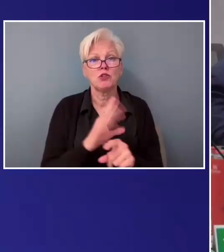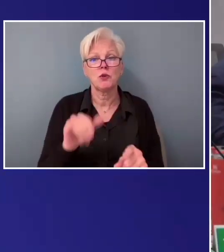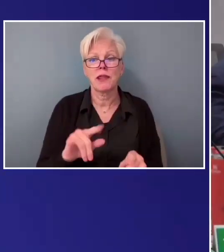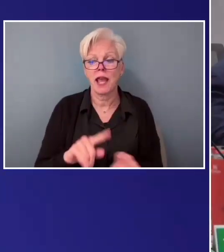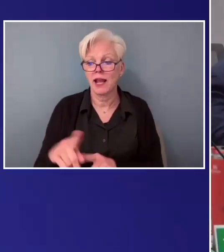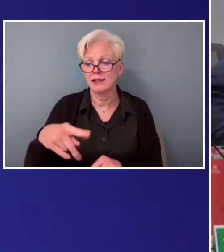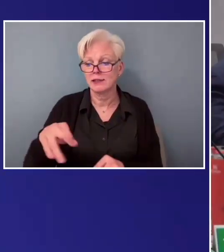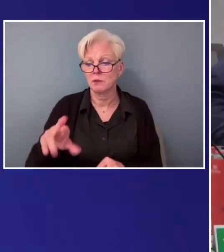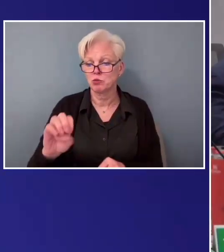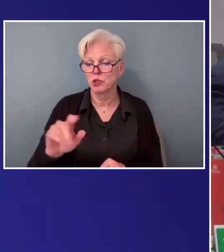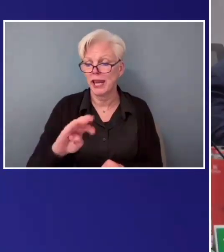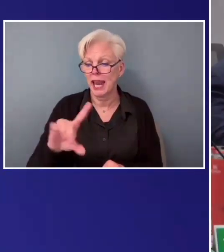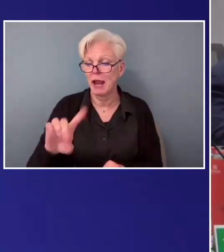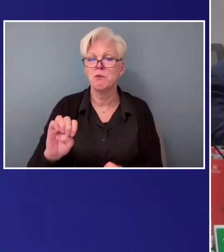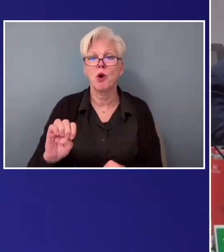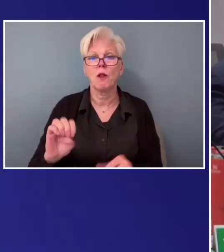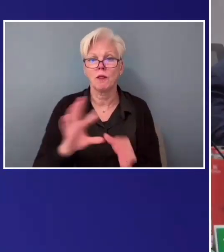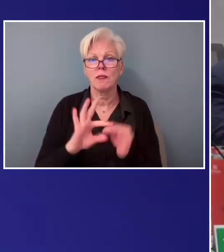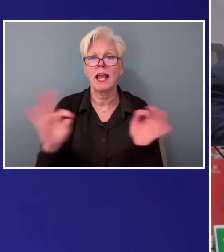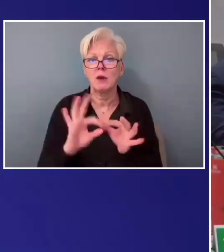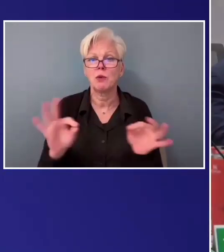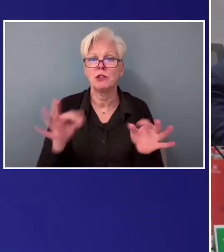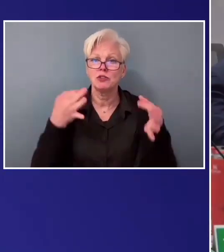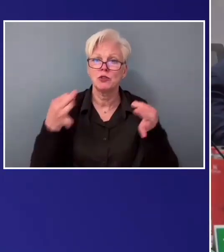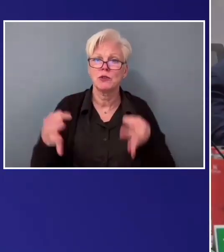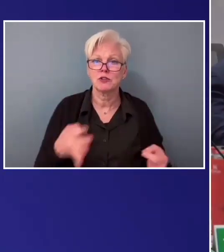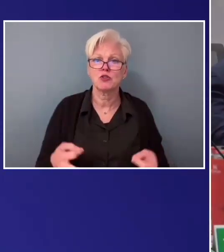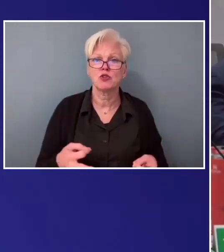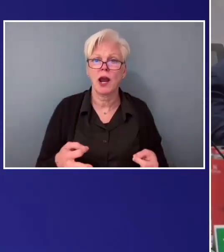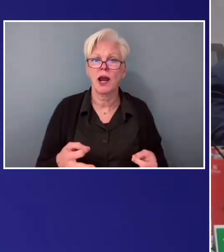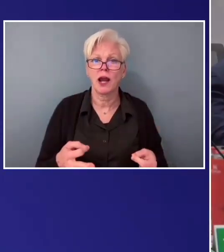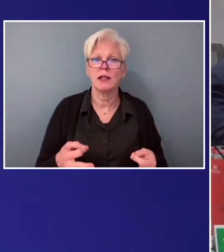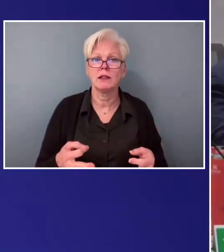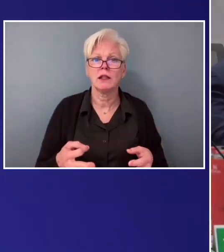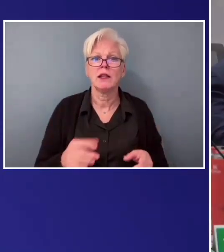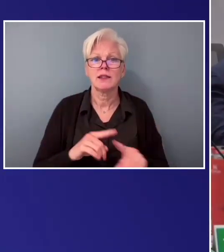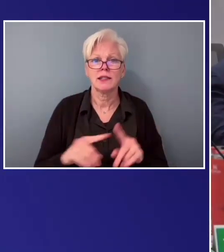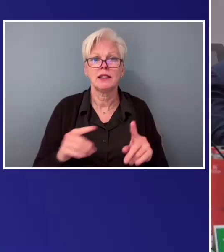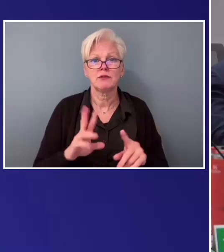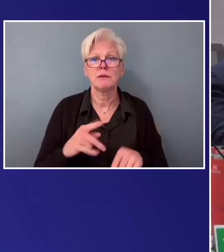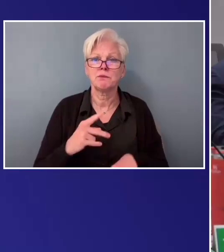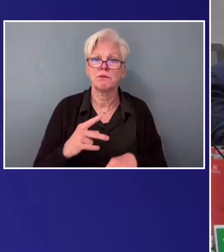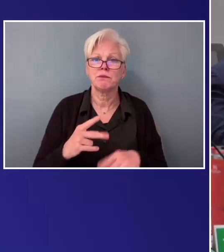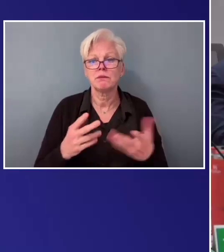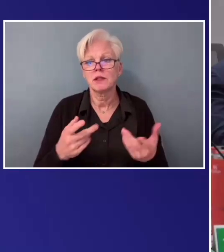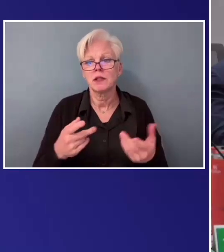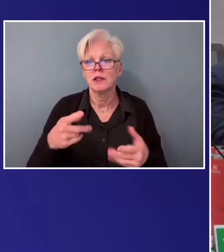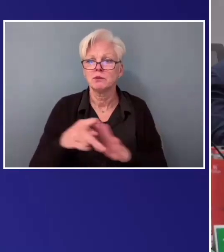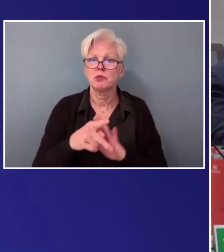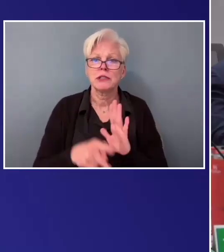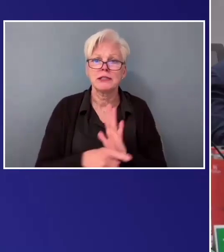language to describe sort of the principles that the Department would use. I think we'd be willing to do that, even if we don't get, even if we don't get